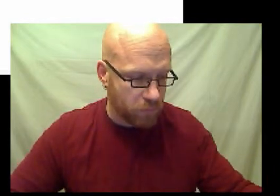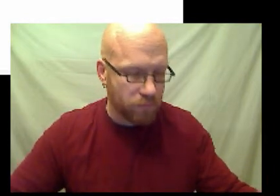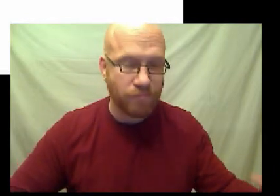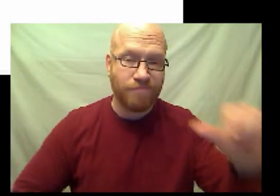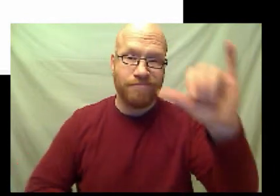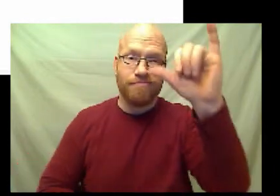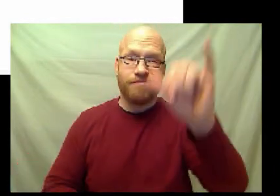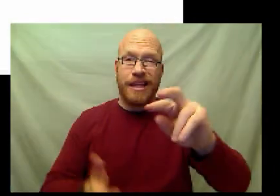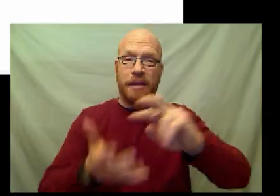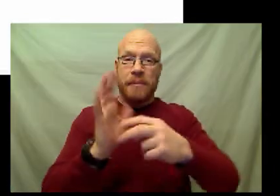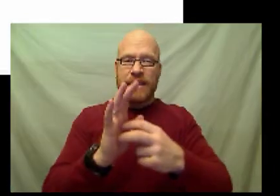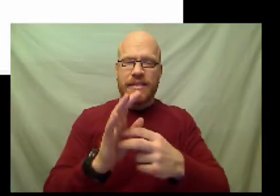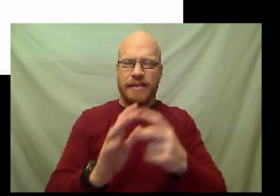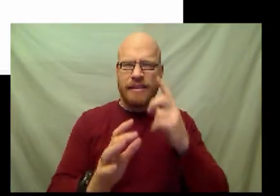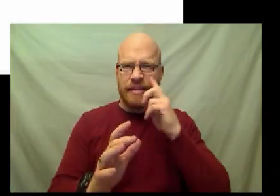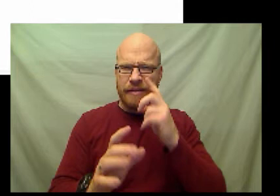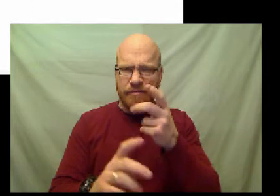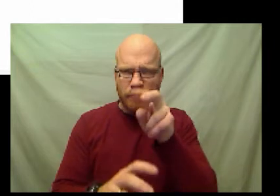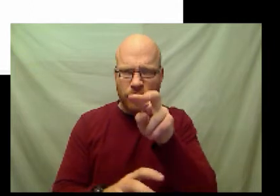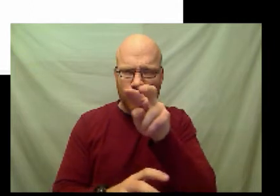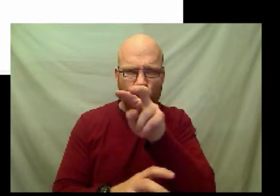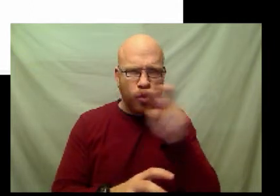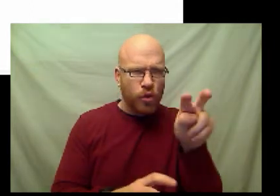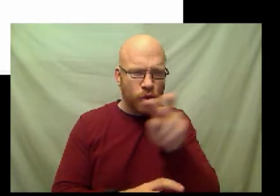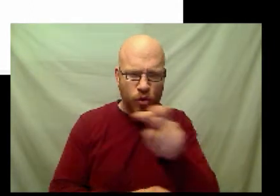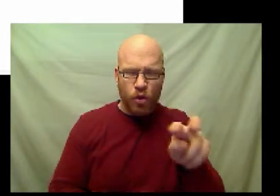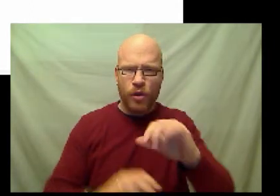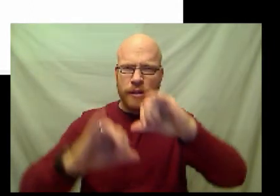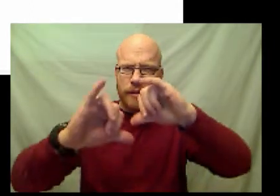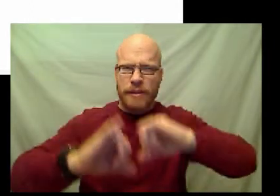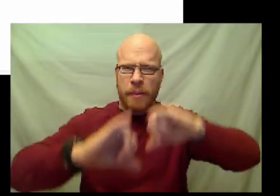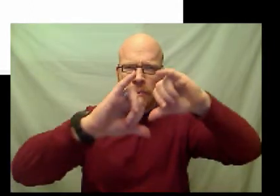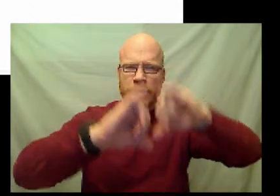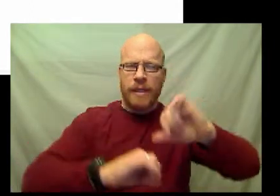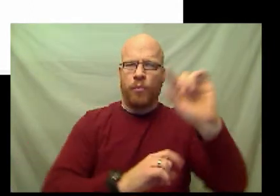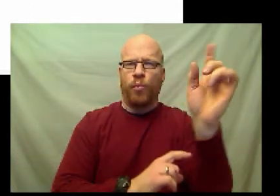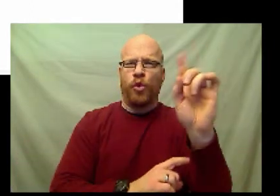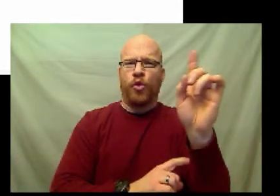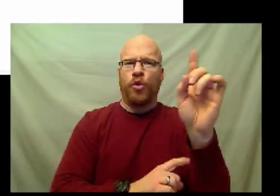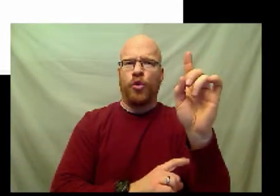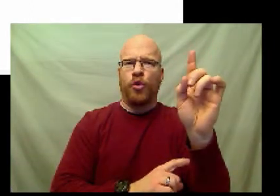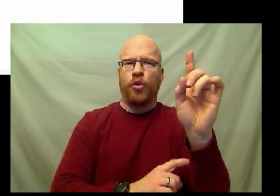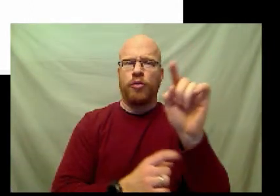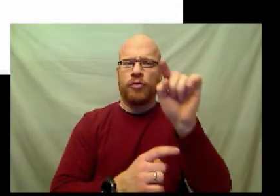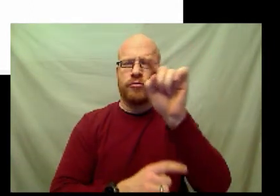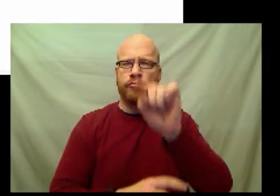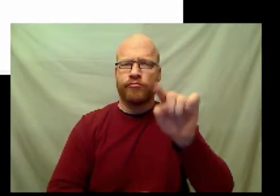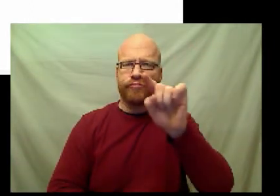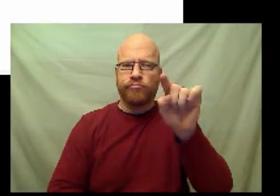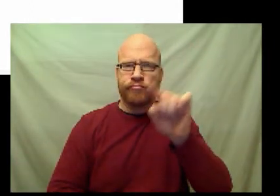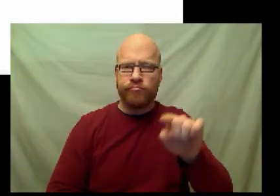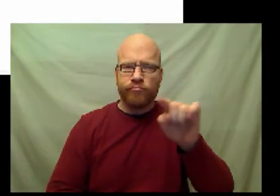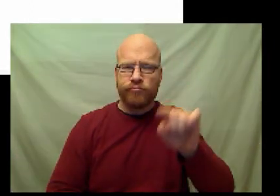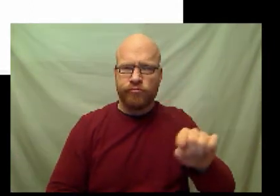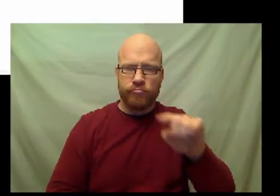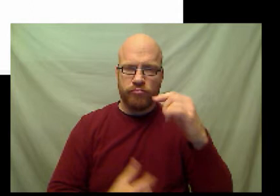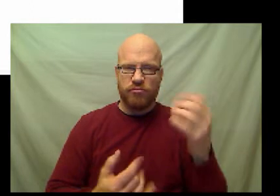What we're going to do -- circle the common factors. What that means is we look for factors that all three numbers share.